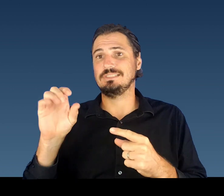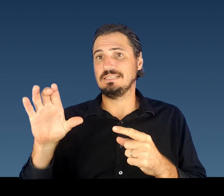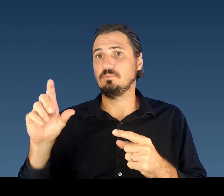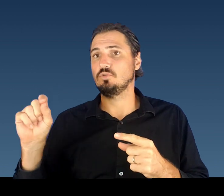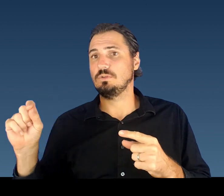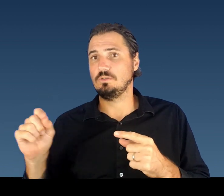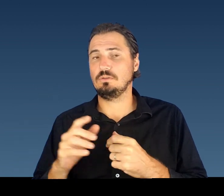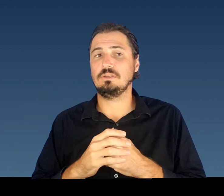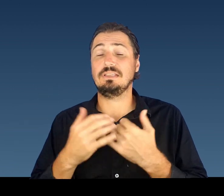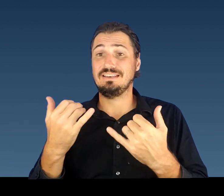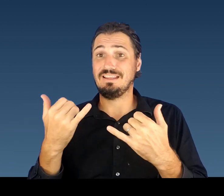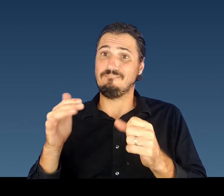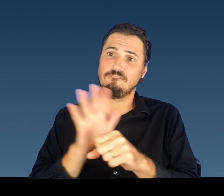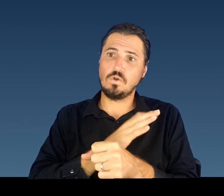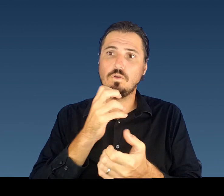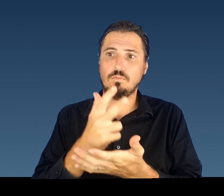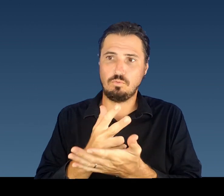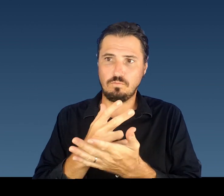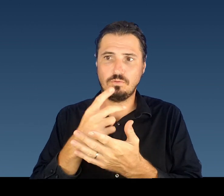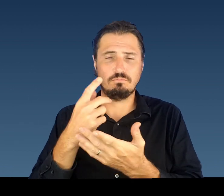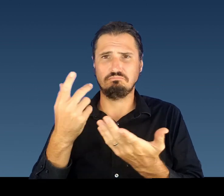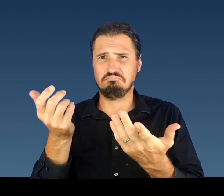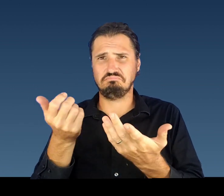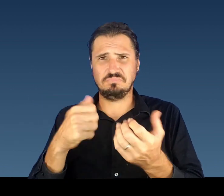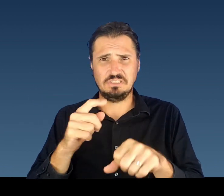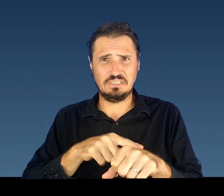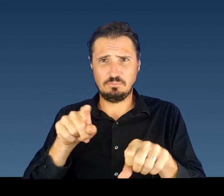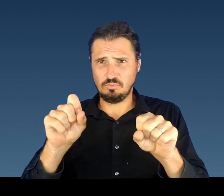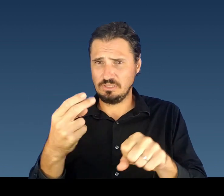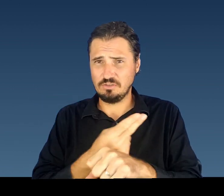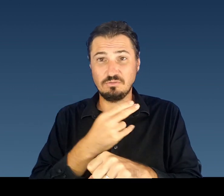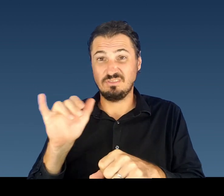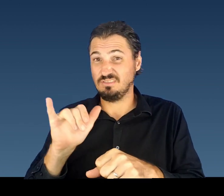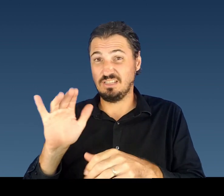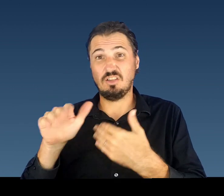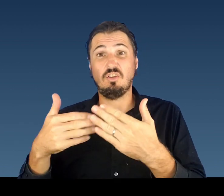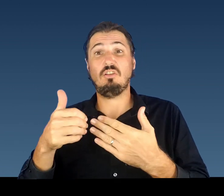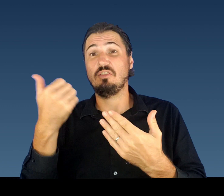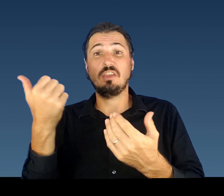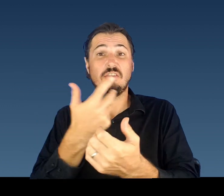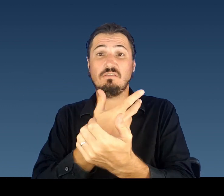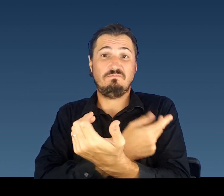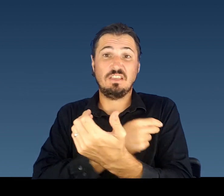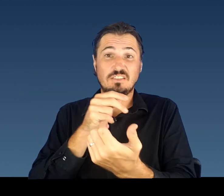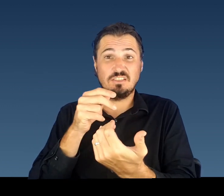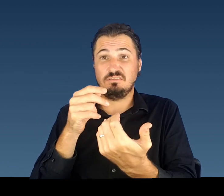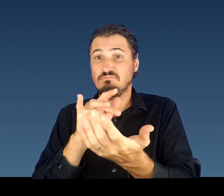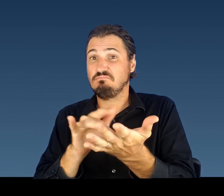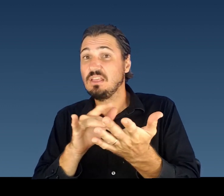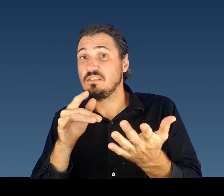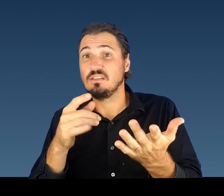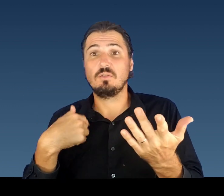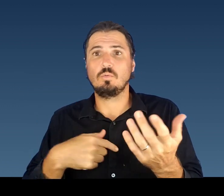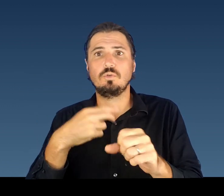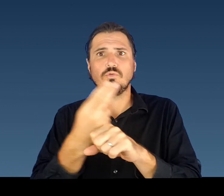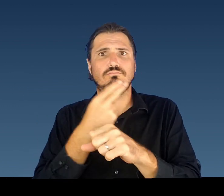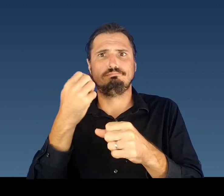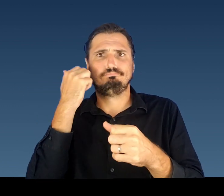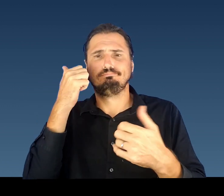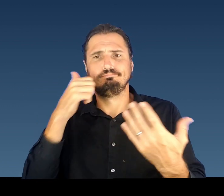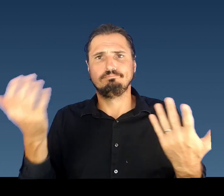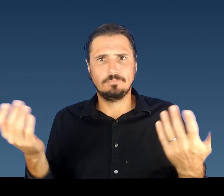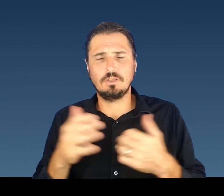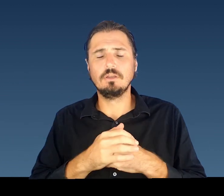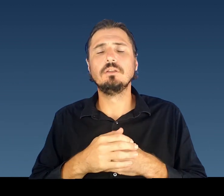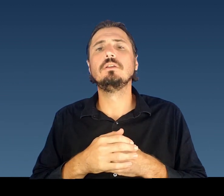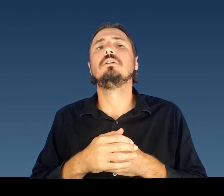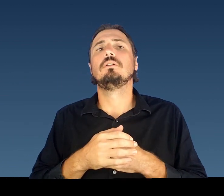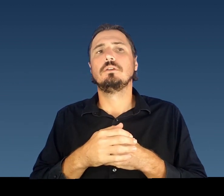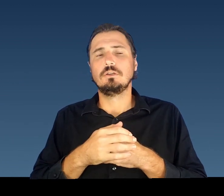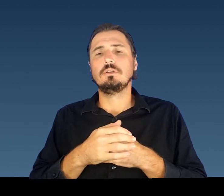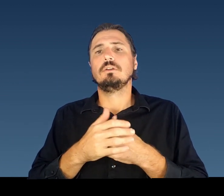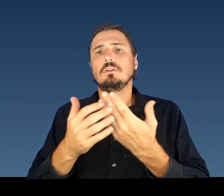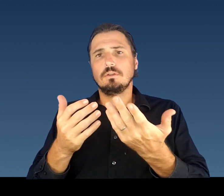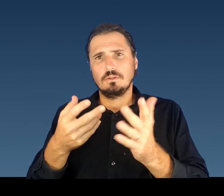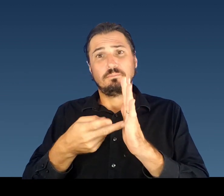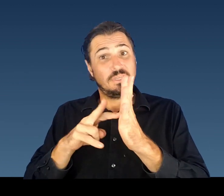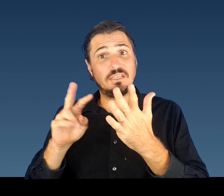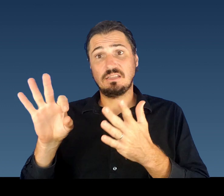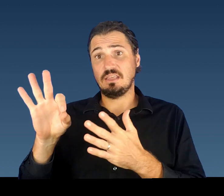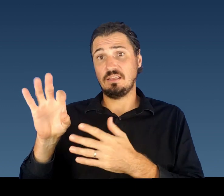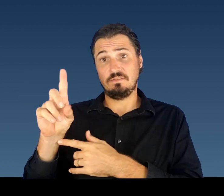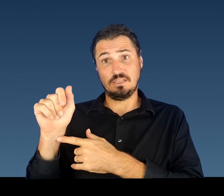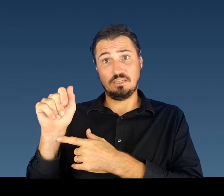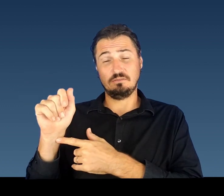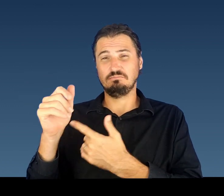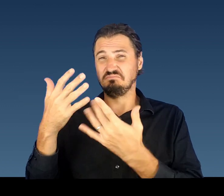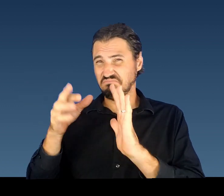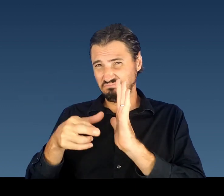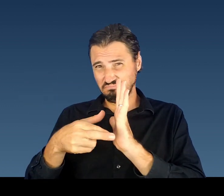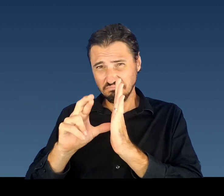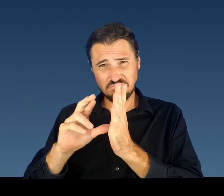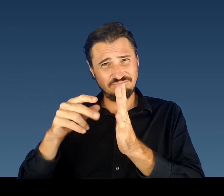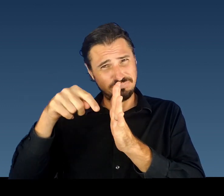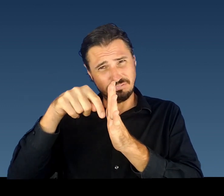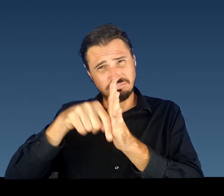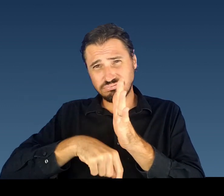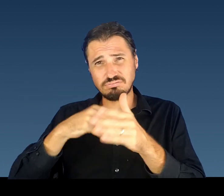Disease rates here and on the mainland are extremely high at this time. When you travel, you are exposed to many more people than usual, from different places, often in enclosed indoor spaces.